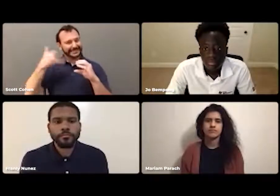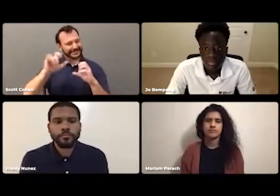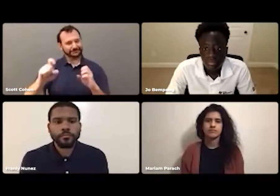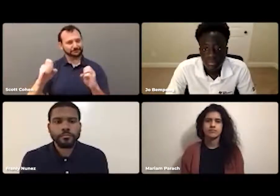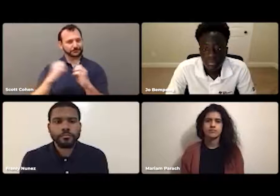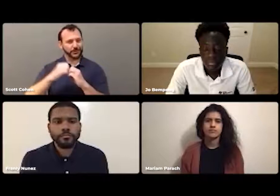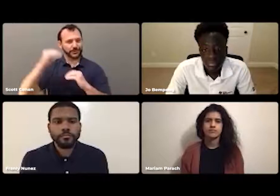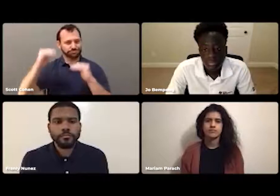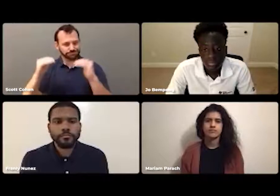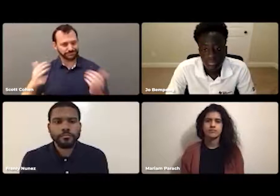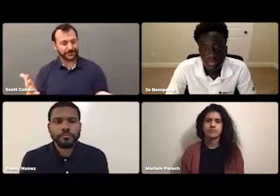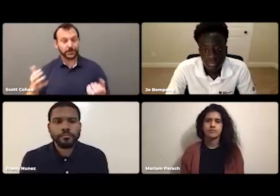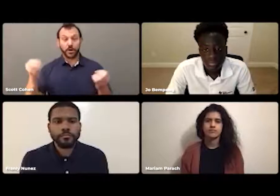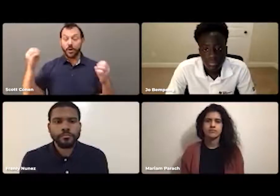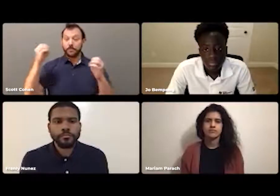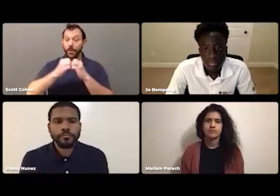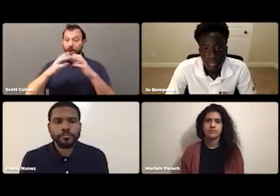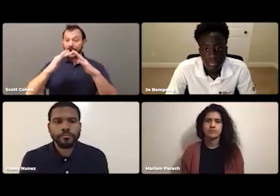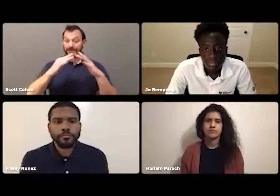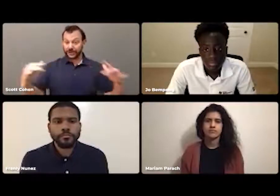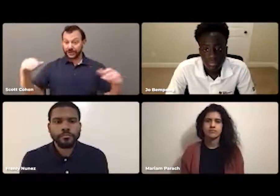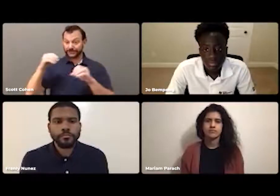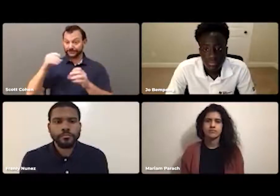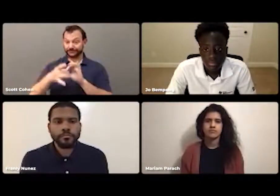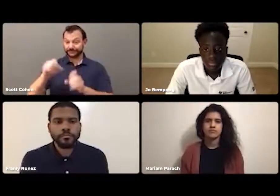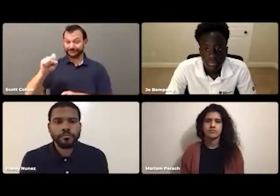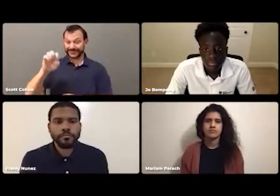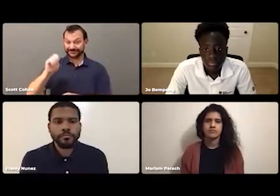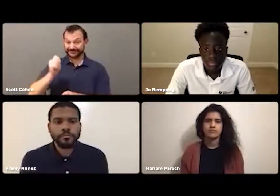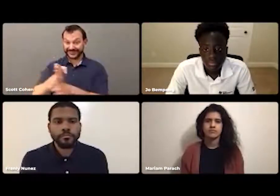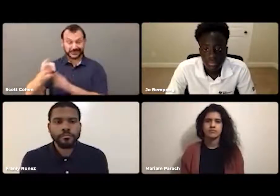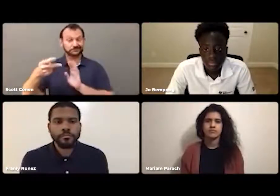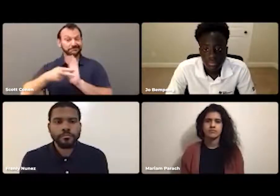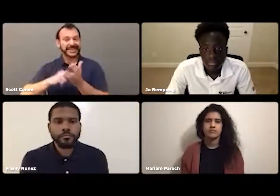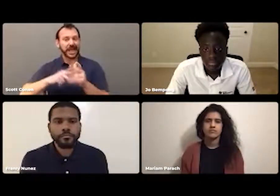People of color are increasing, but there's still disparity.